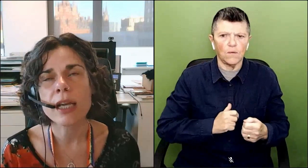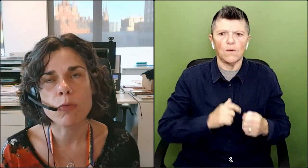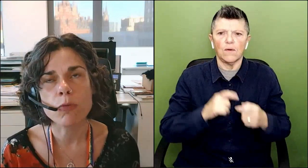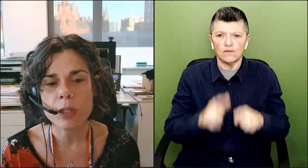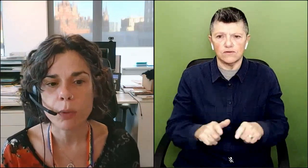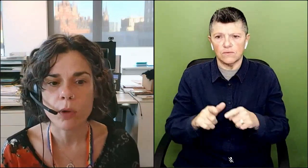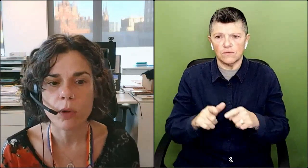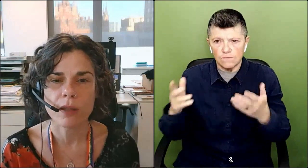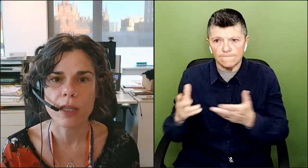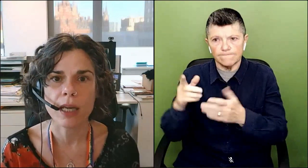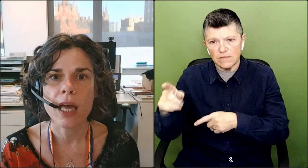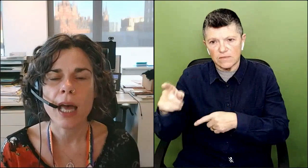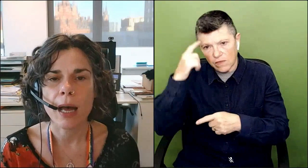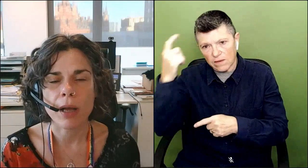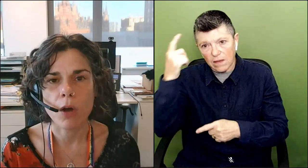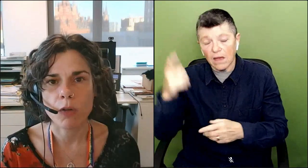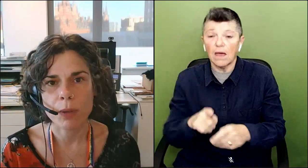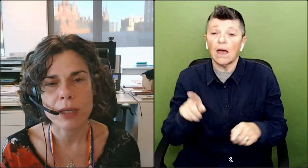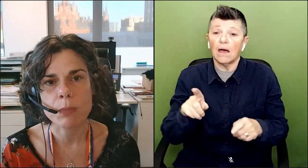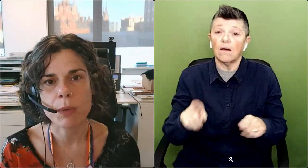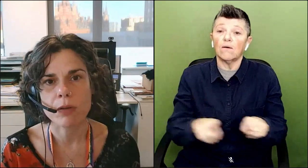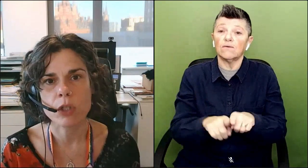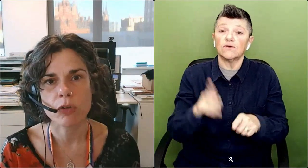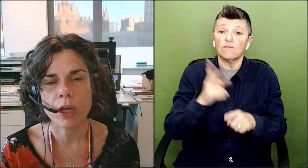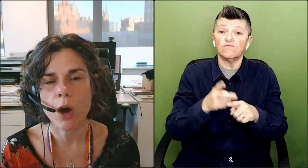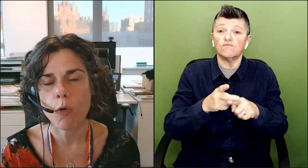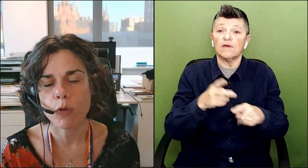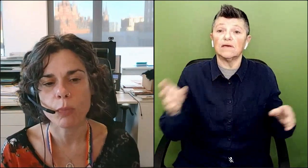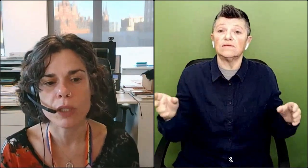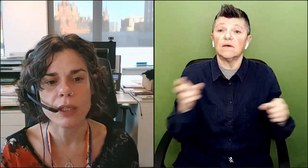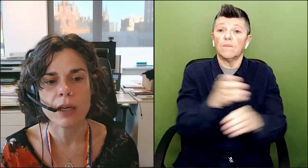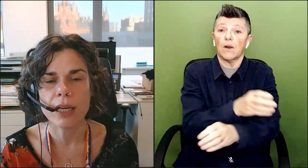Now redeployment, I think a lot of people experienced that during COVID, particularly